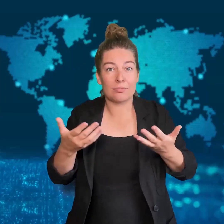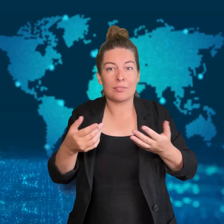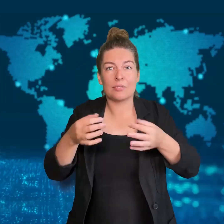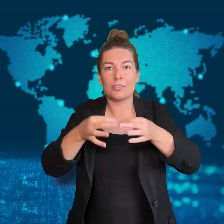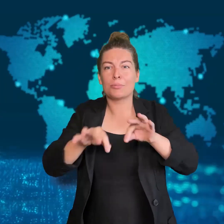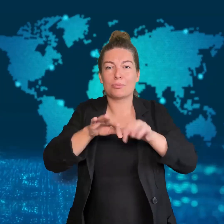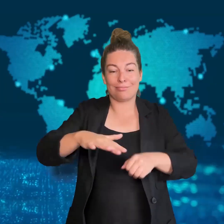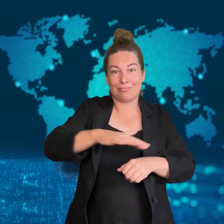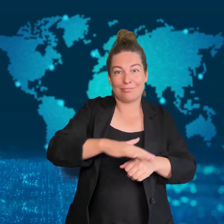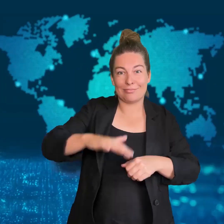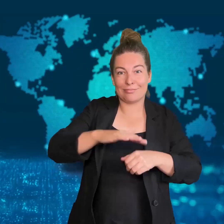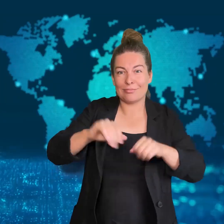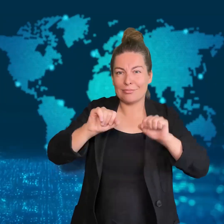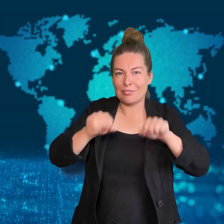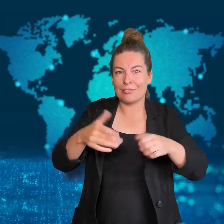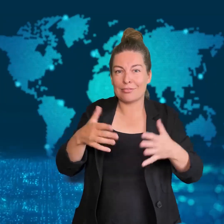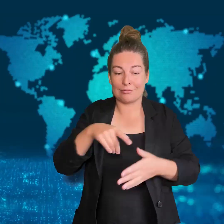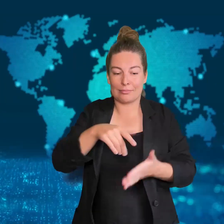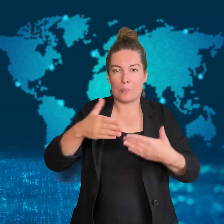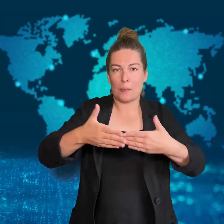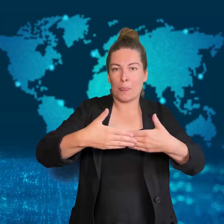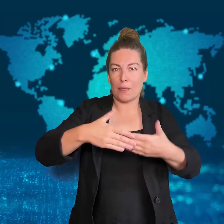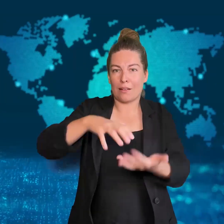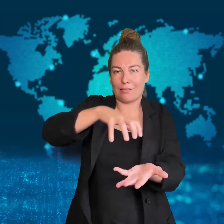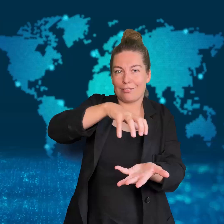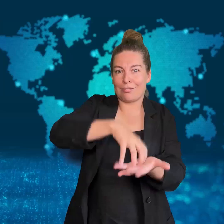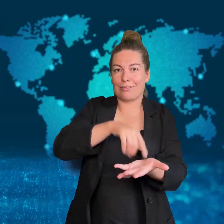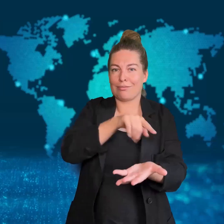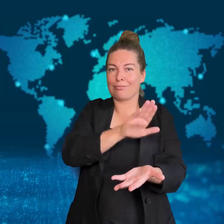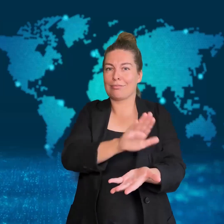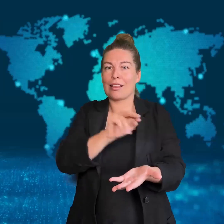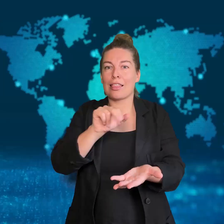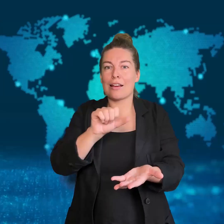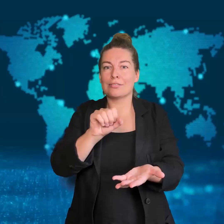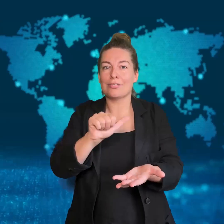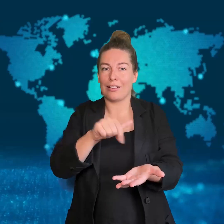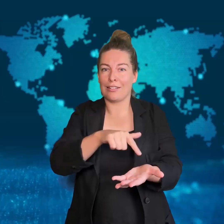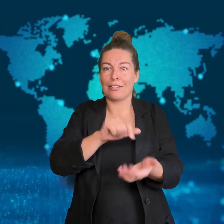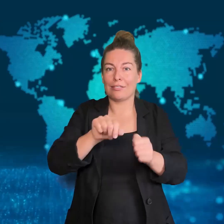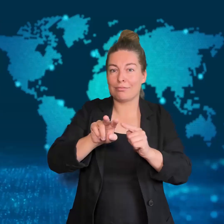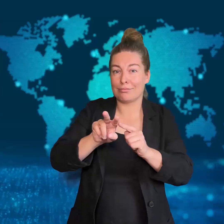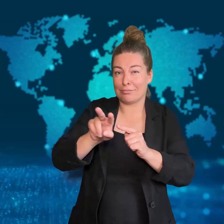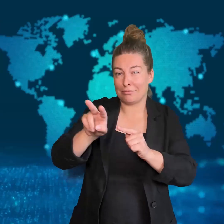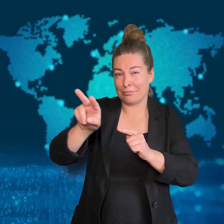They will need to watch for when the space station can be